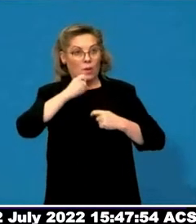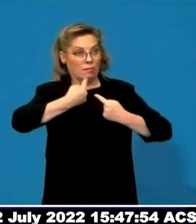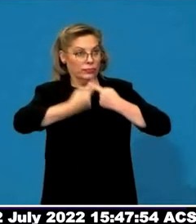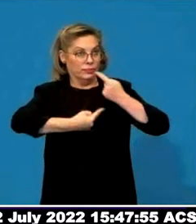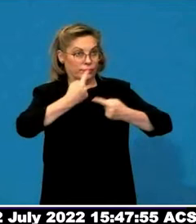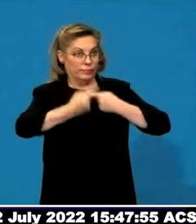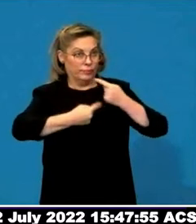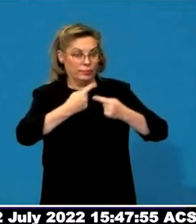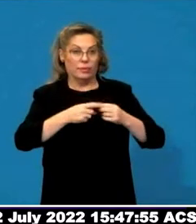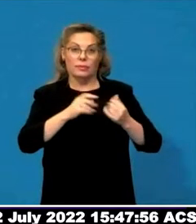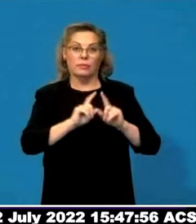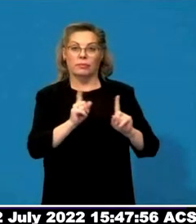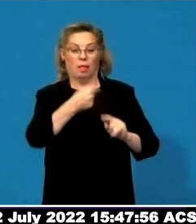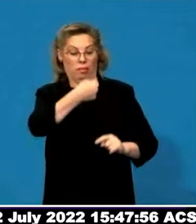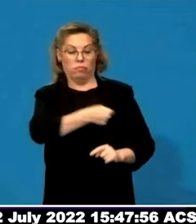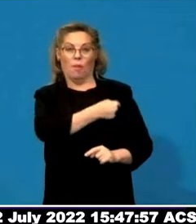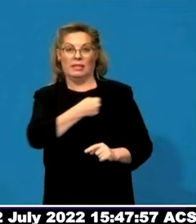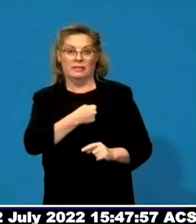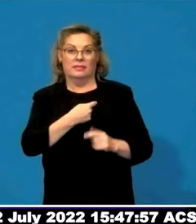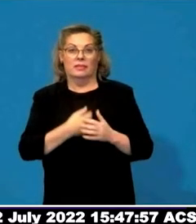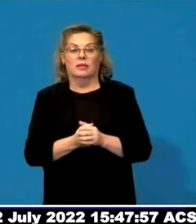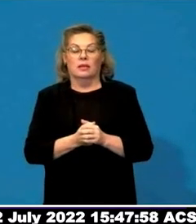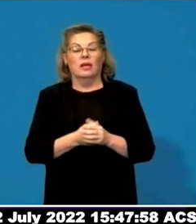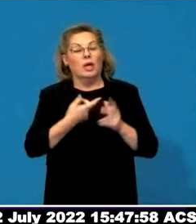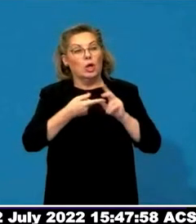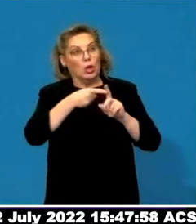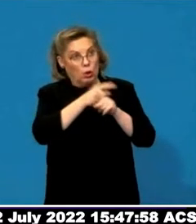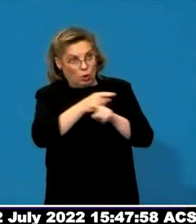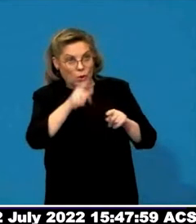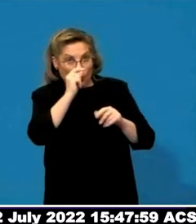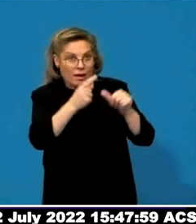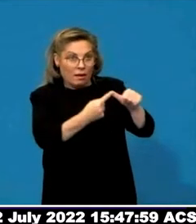At the end, please all say yes or I do.